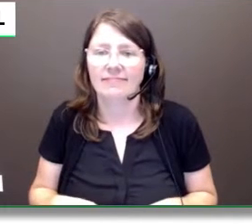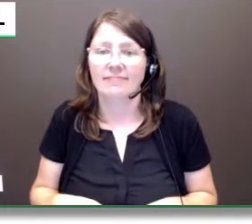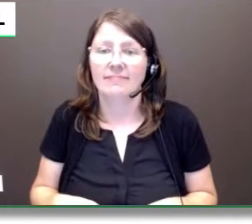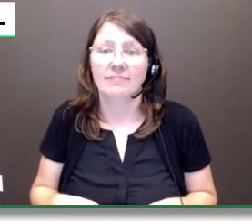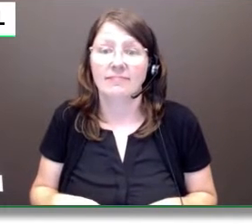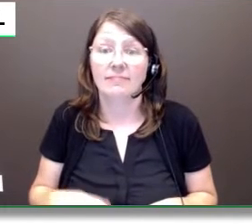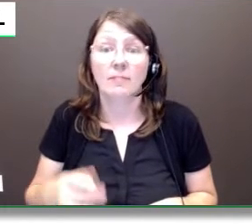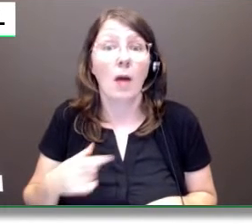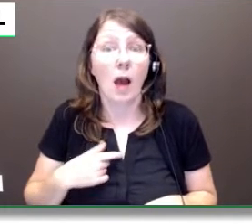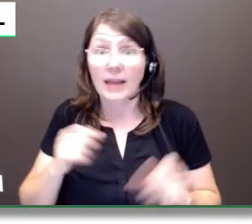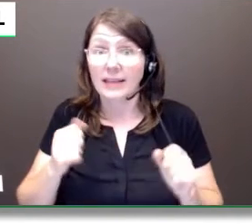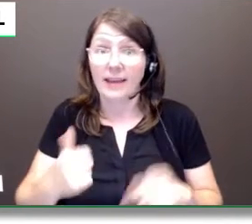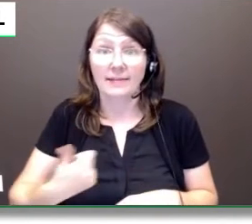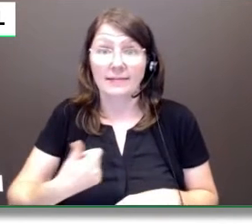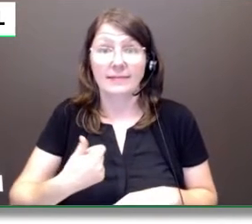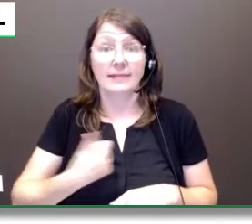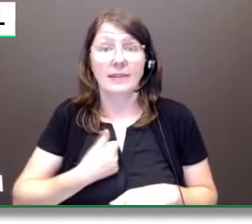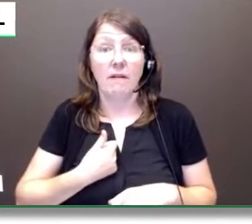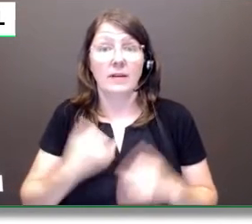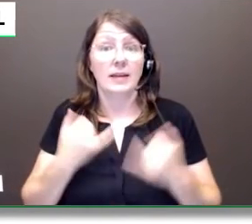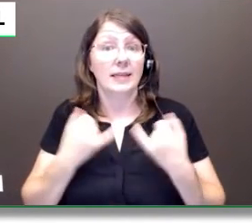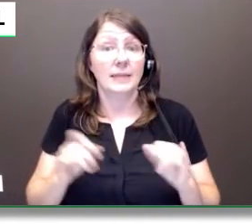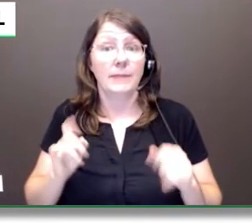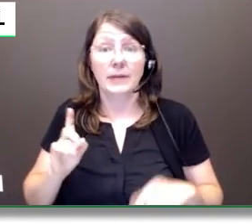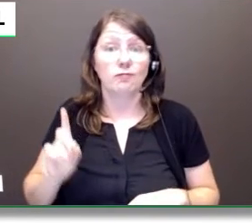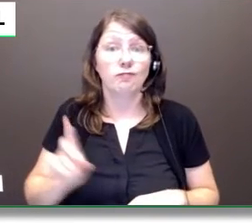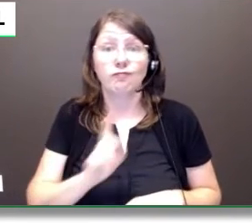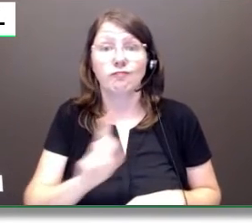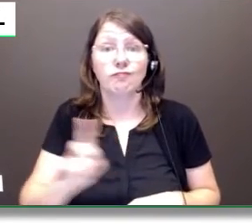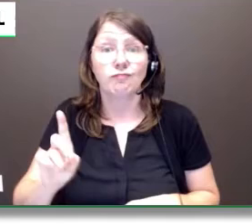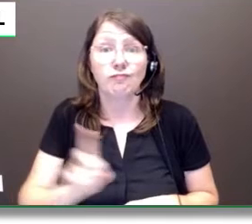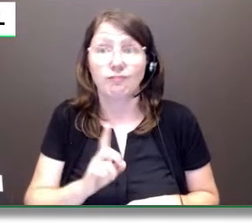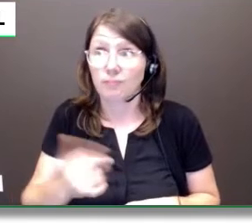can connect with anybody but in reality too as we're talking